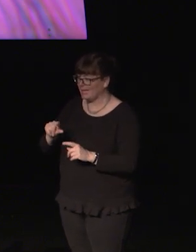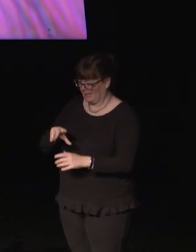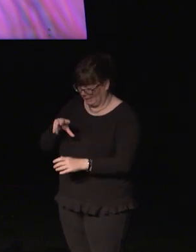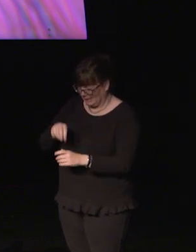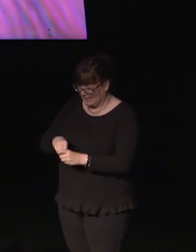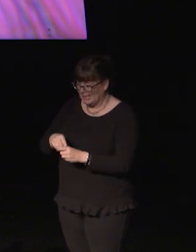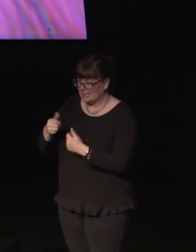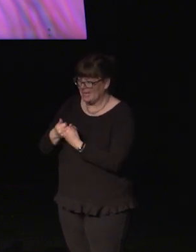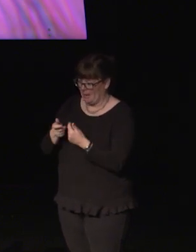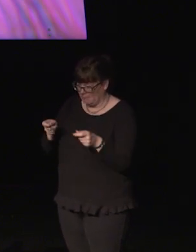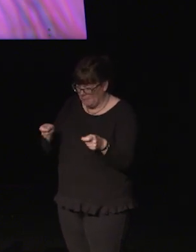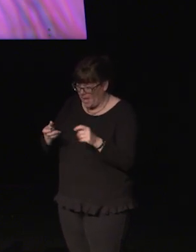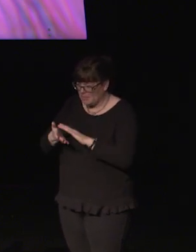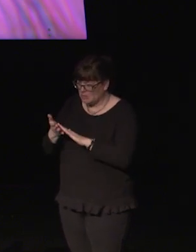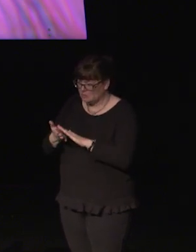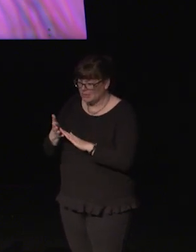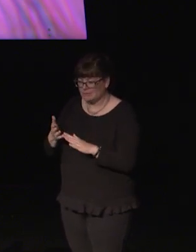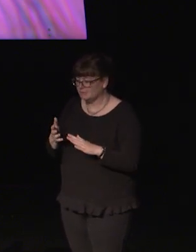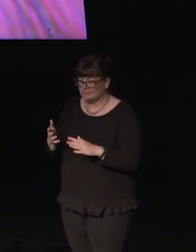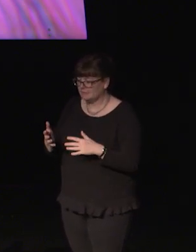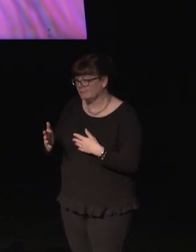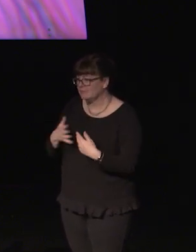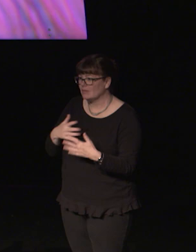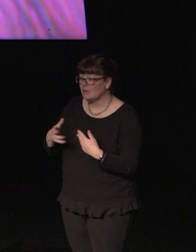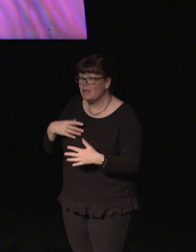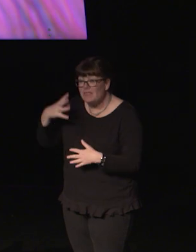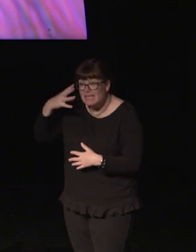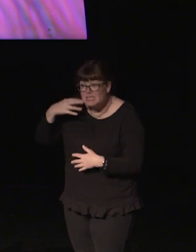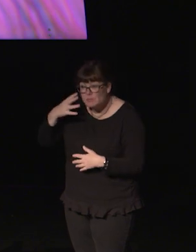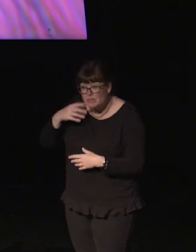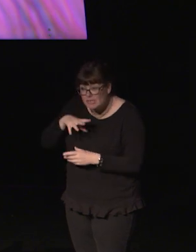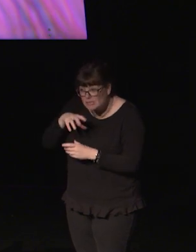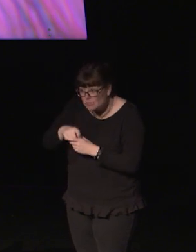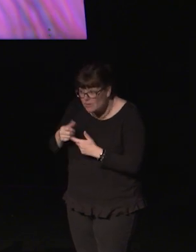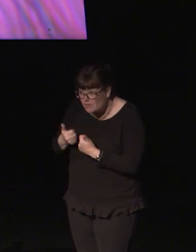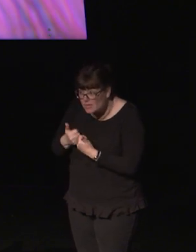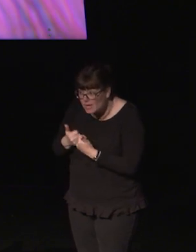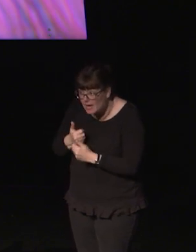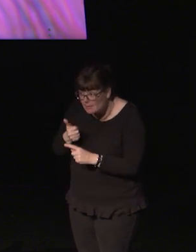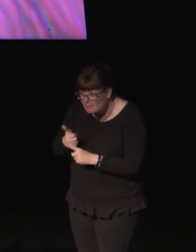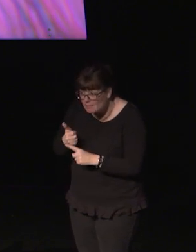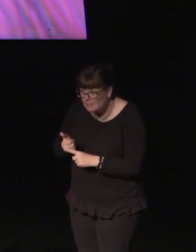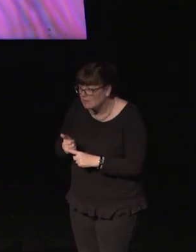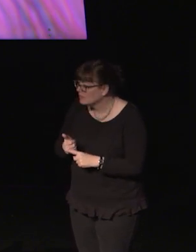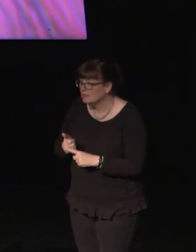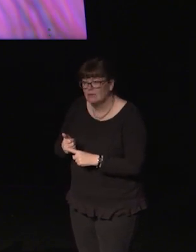But even in the experiences in the games themselves. Just, you know, again, you know,